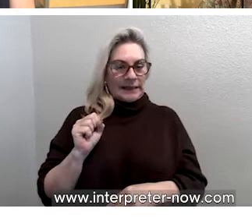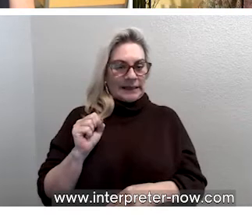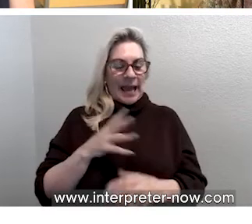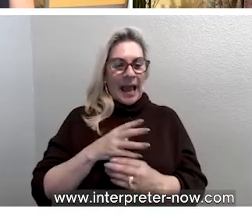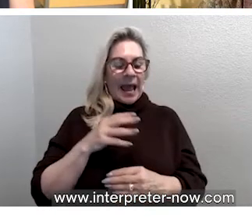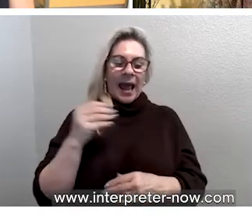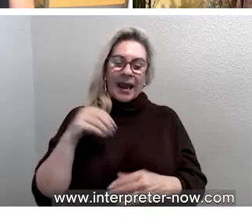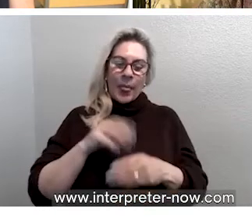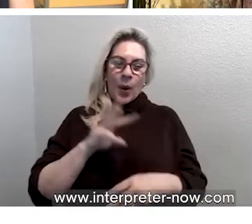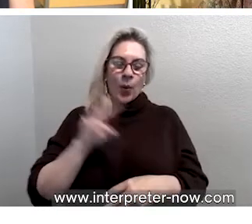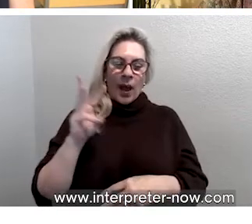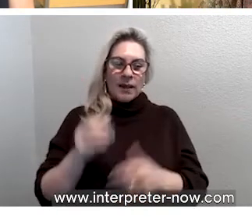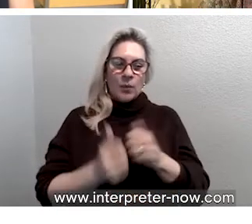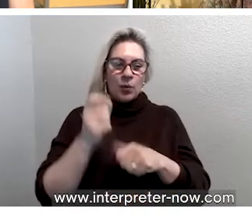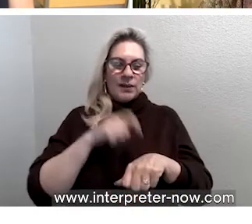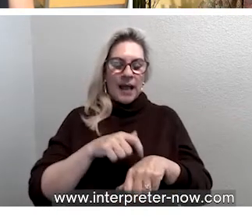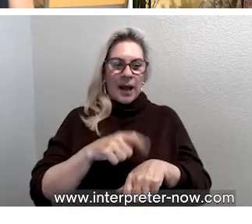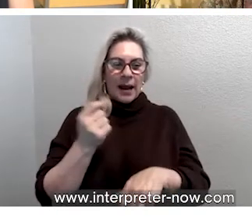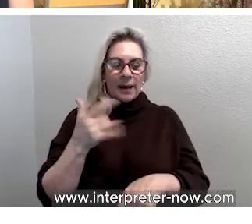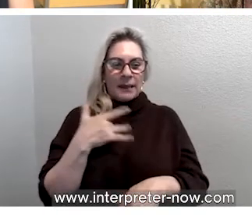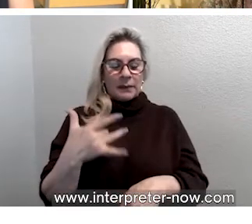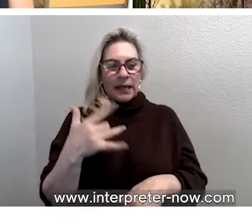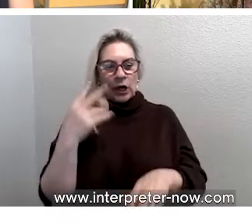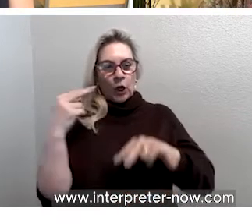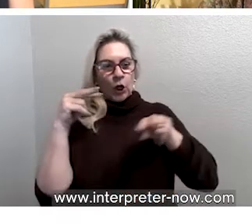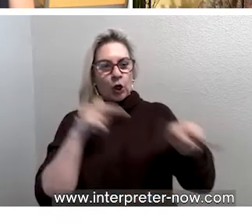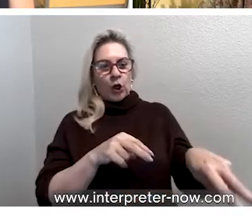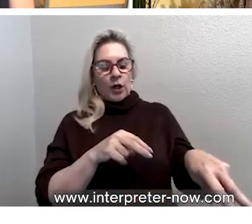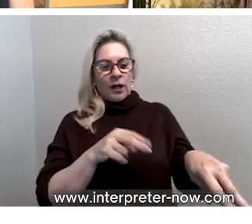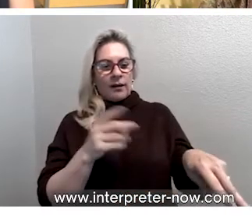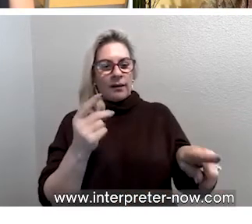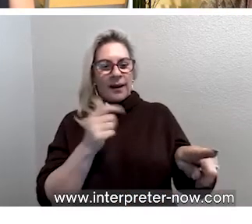in general, are kind of perceived automatically as being foreigners.